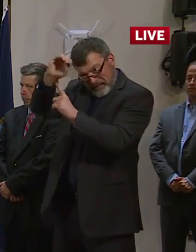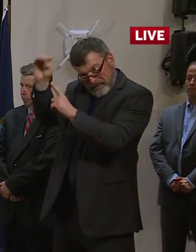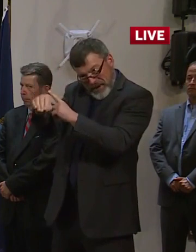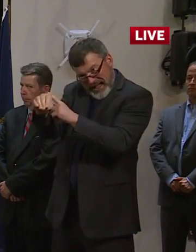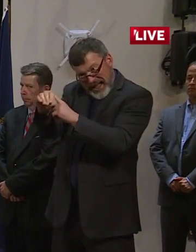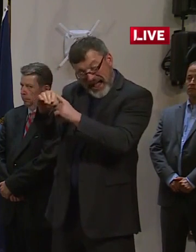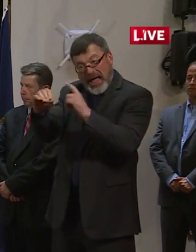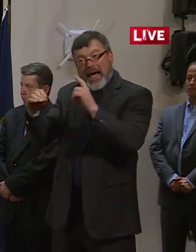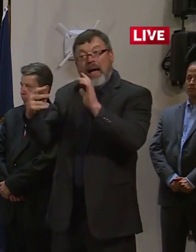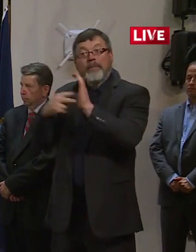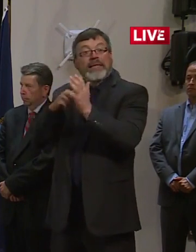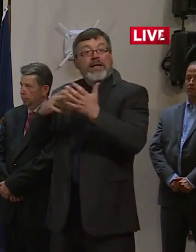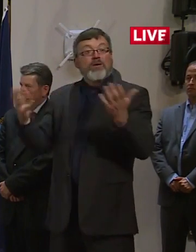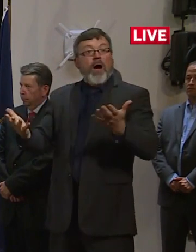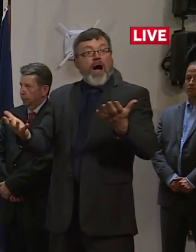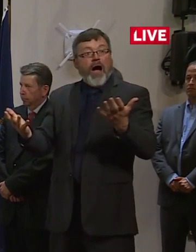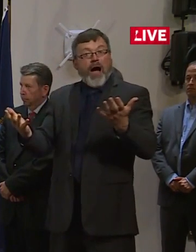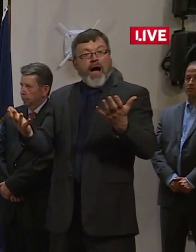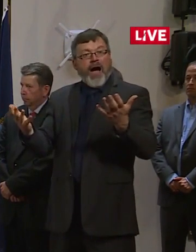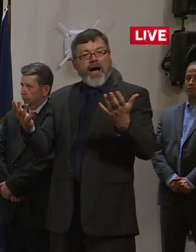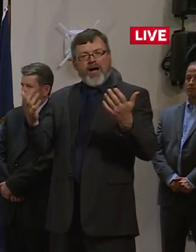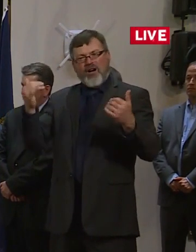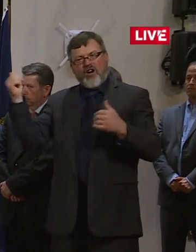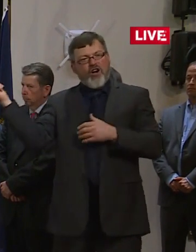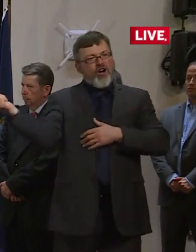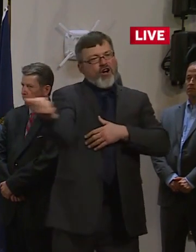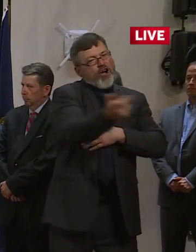WAITING TO DELIVER 15 MONTHS.